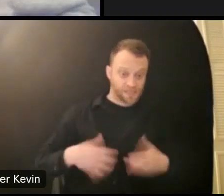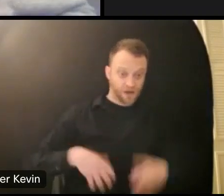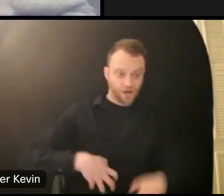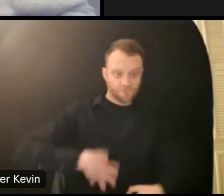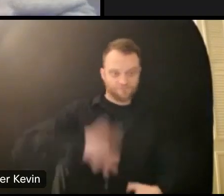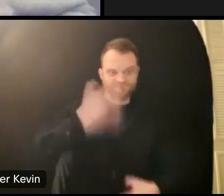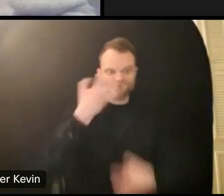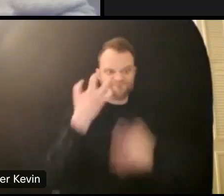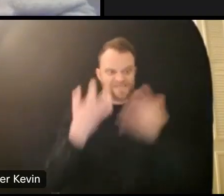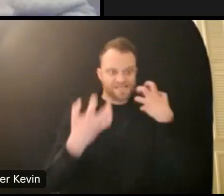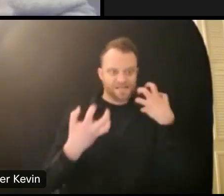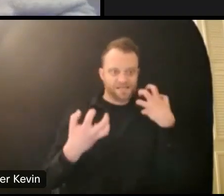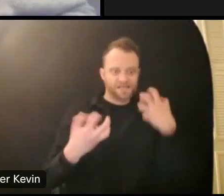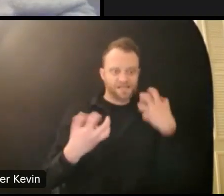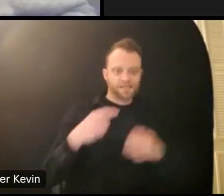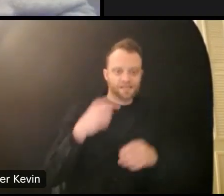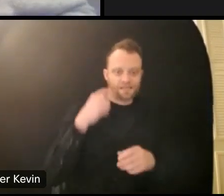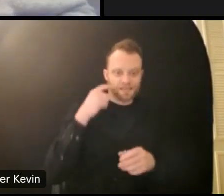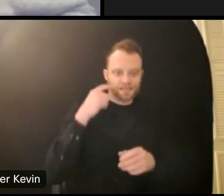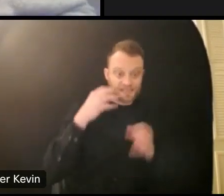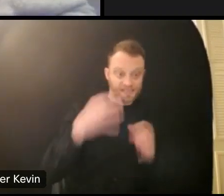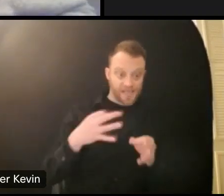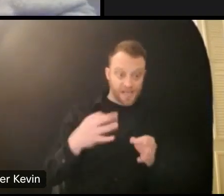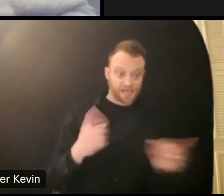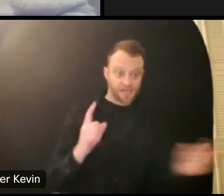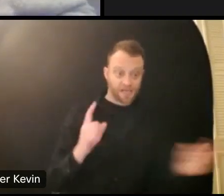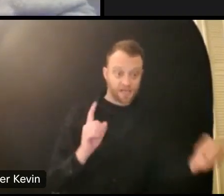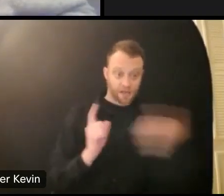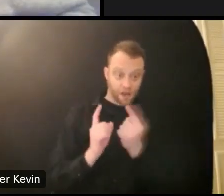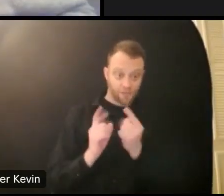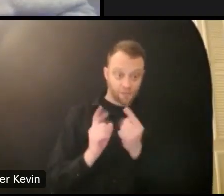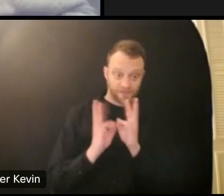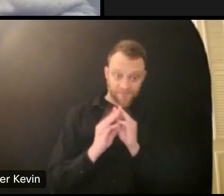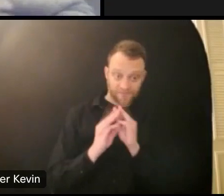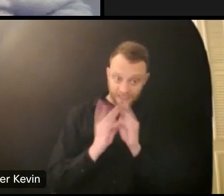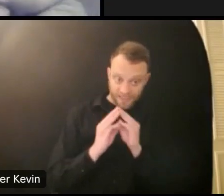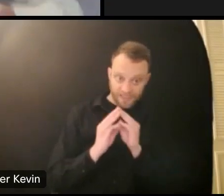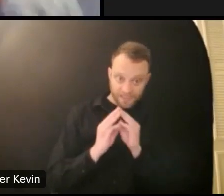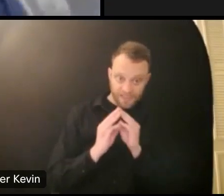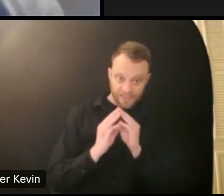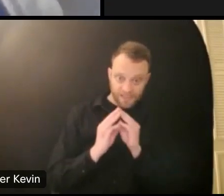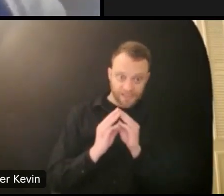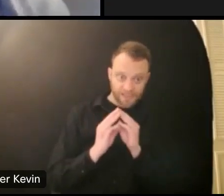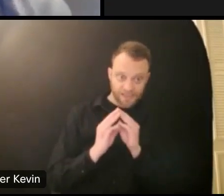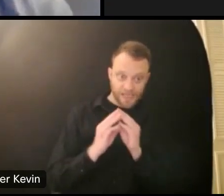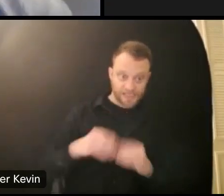of our administrative sessions. And, you know, so ultimately we consulted the Office of the Attorney